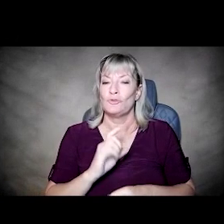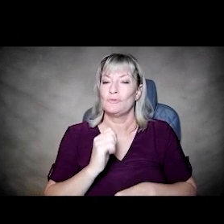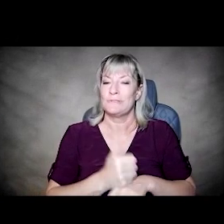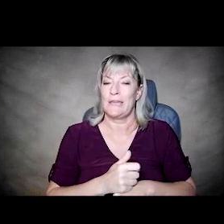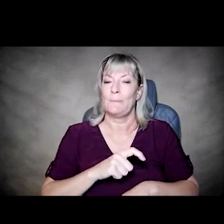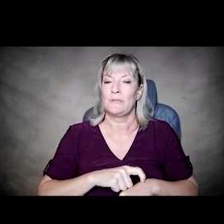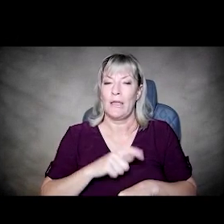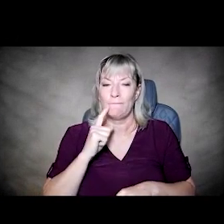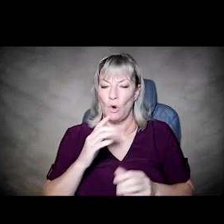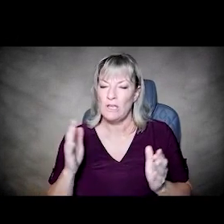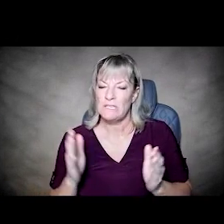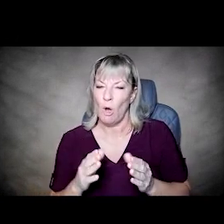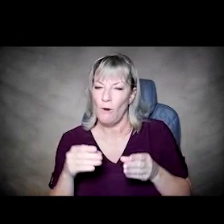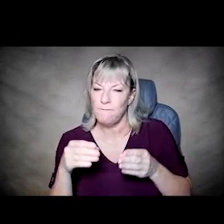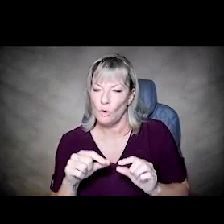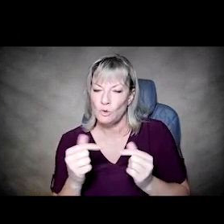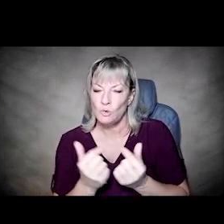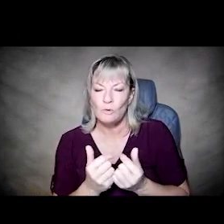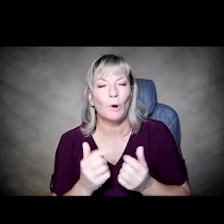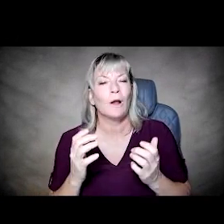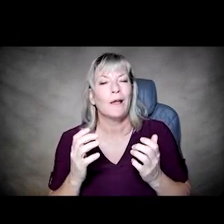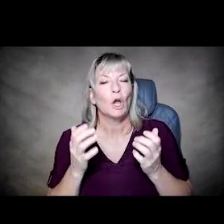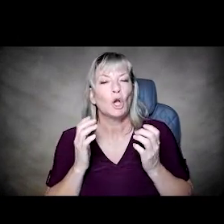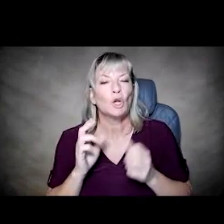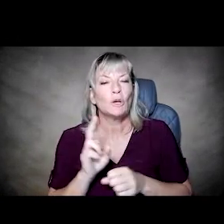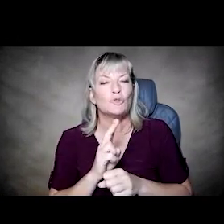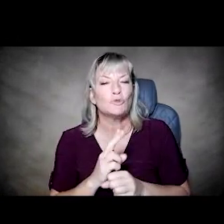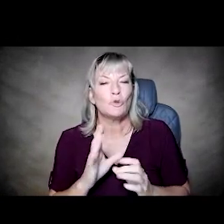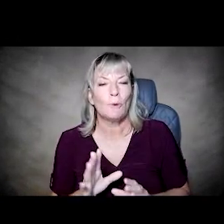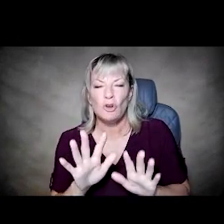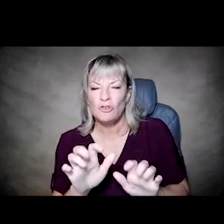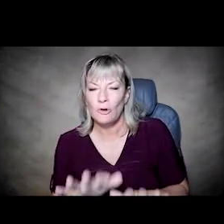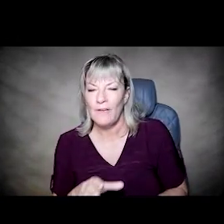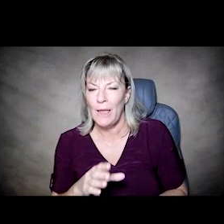to build in time for a small focus group or consumer survey about a month before